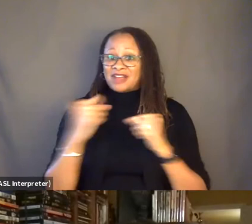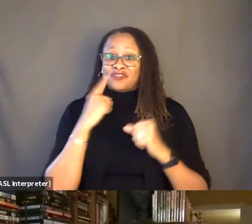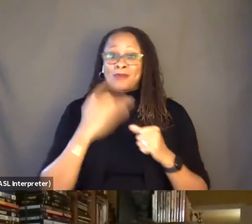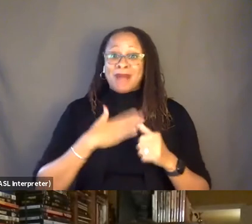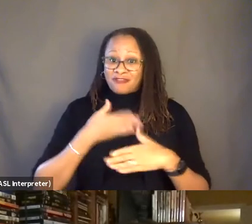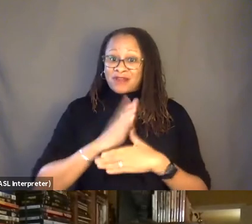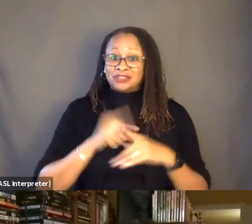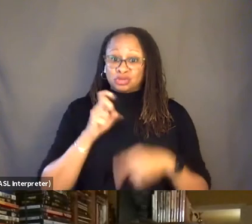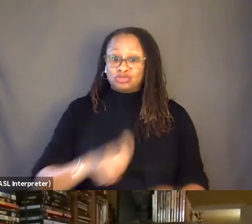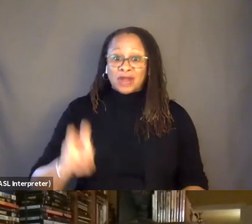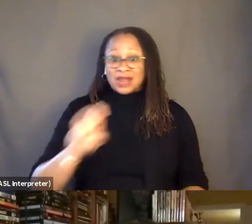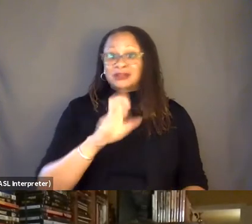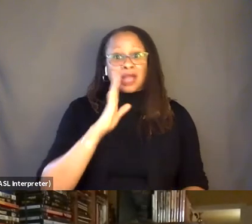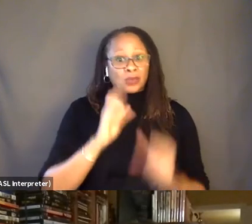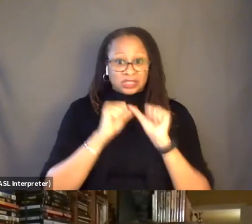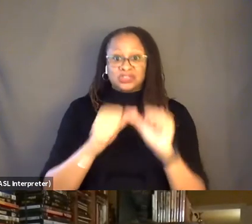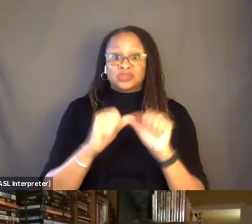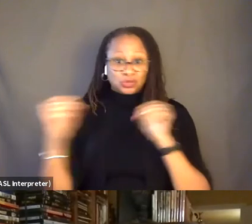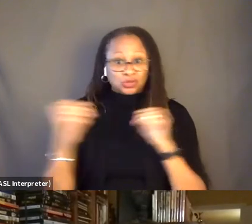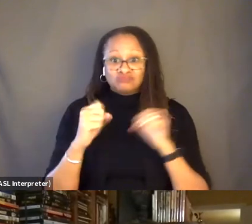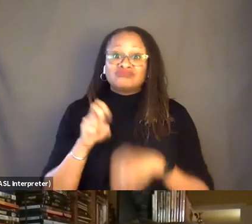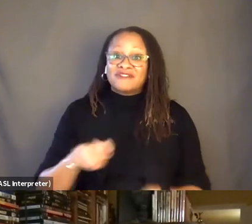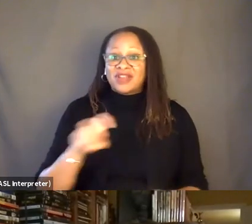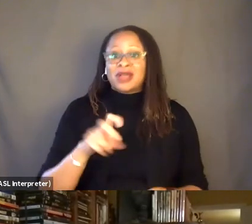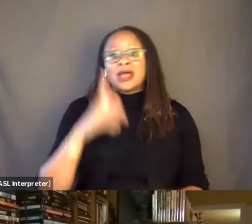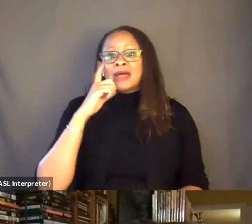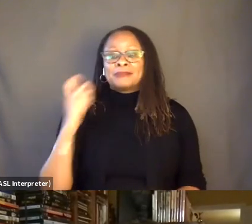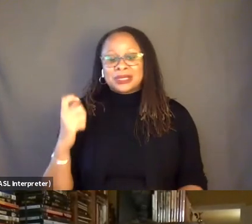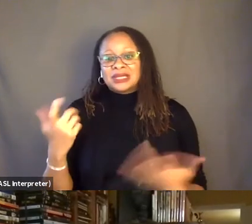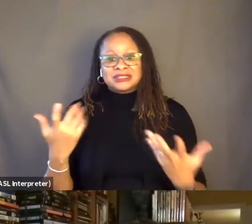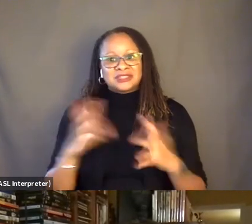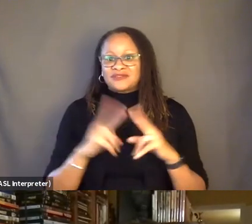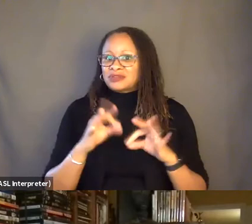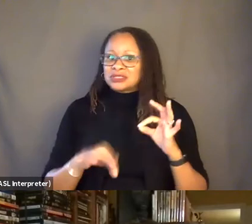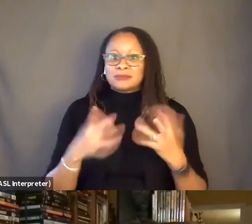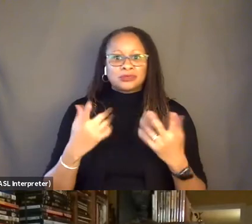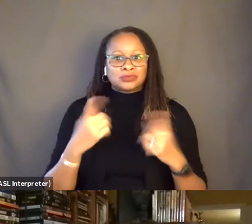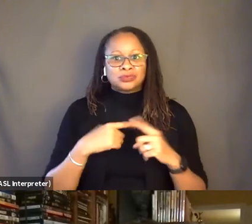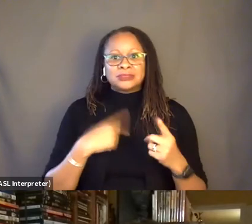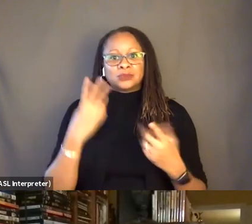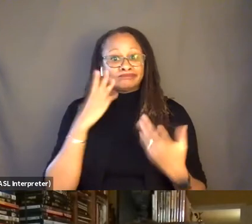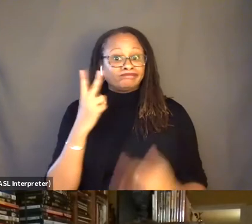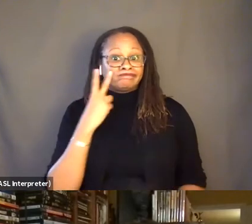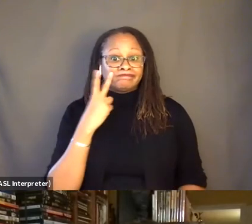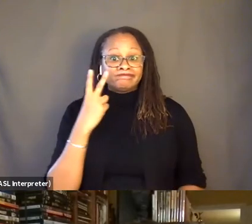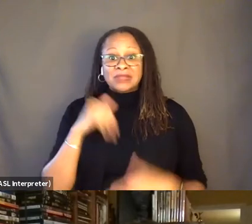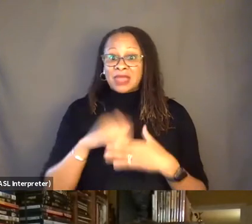And I will fight because this is very simple to me. So we'll see, that is in the coming weeks.